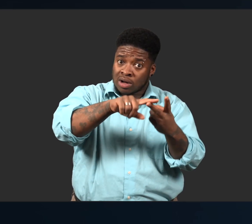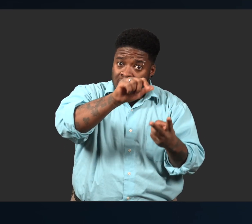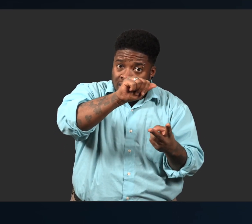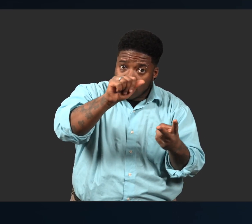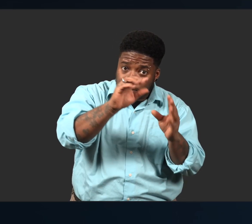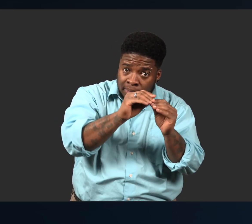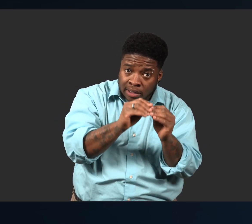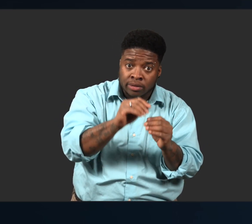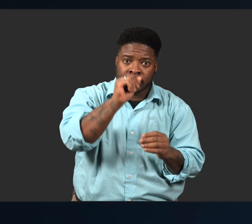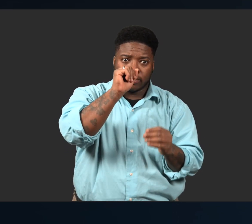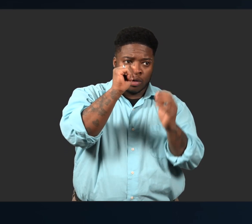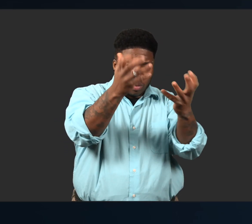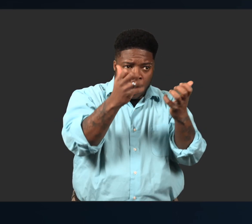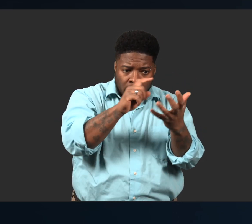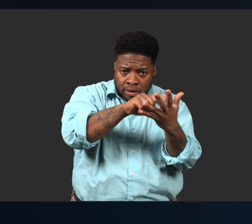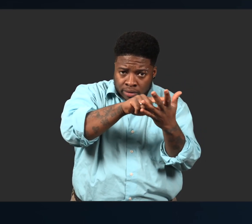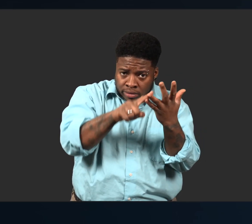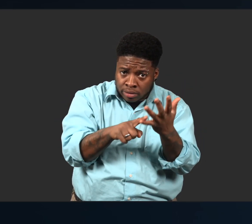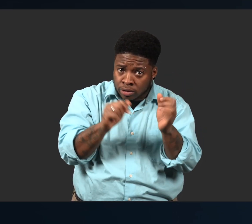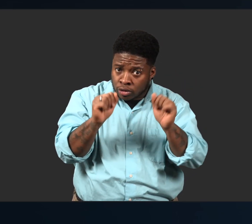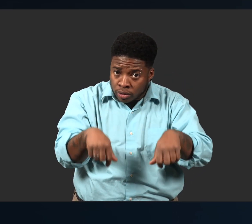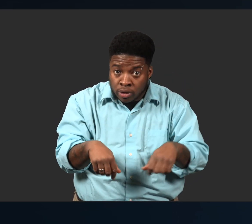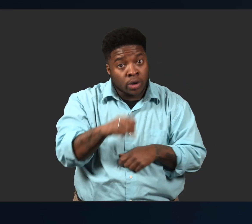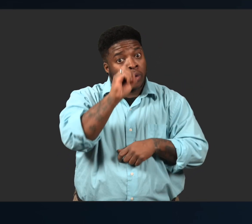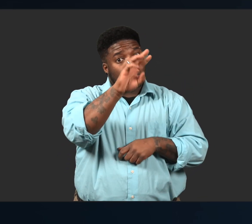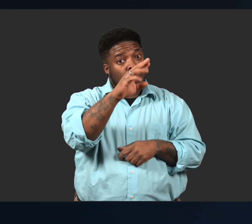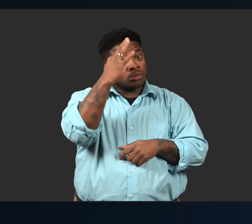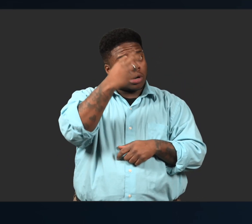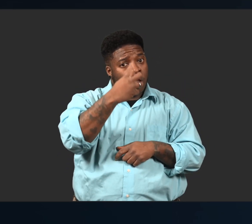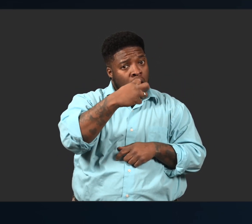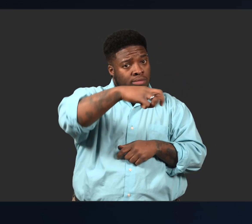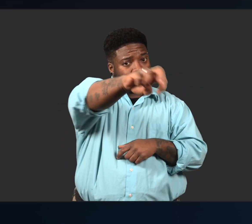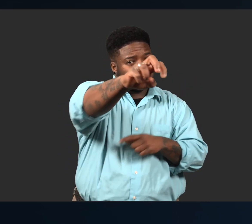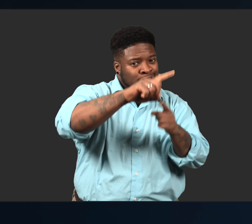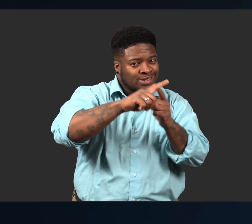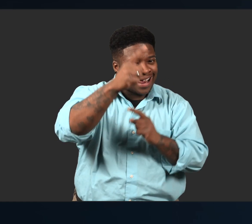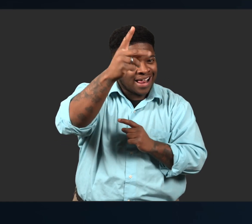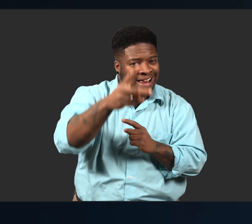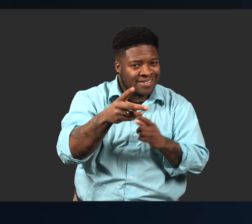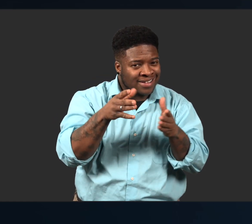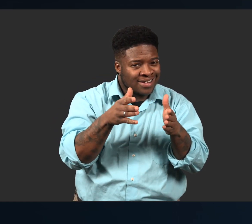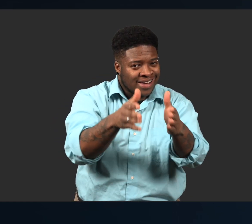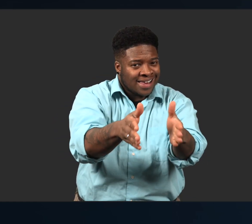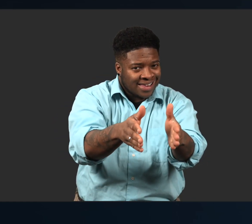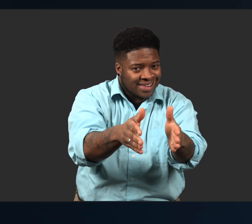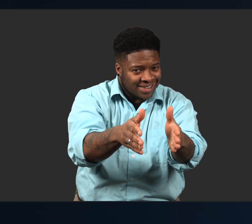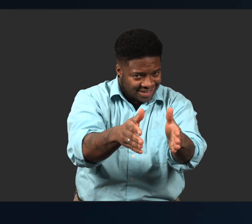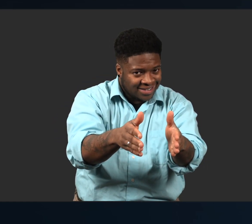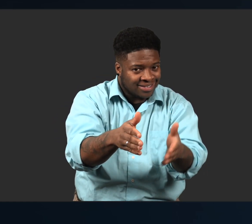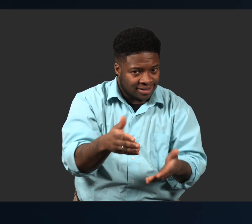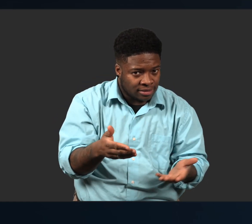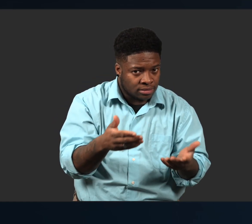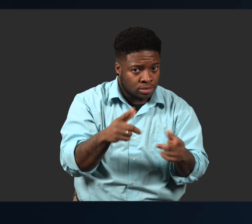Bob wants to keep going to AA meetings. Another option for him would be to transition to a half-way house, to continue in his sobriety.